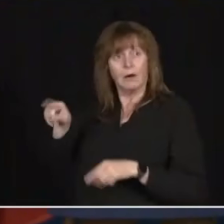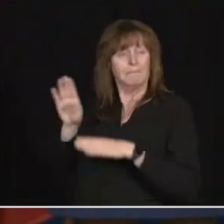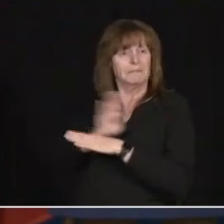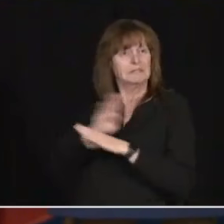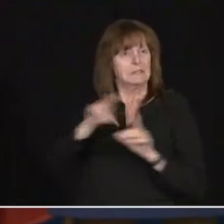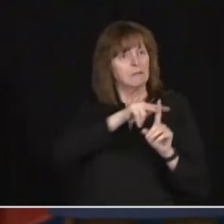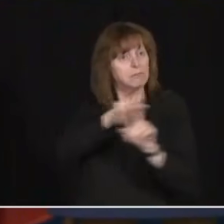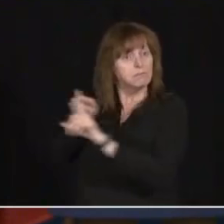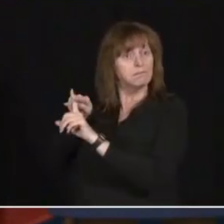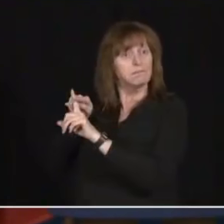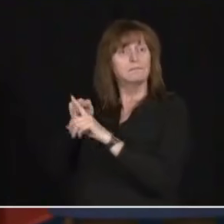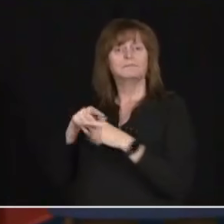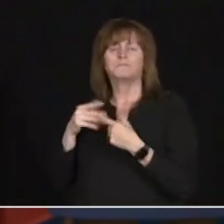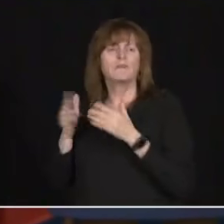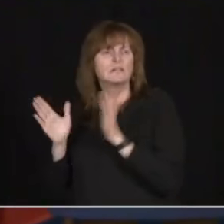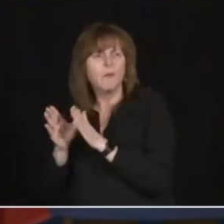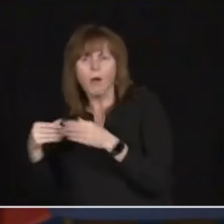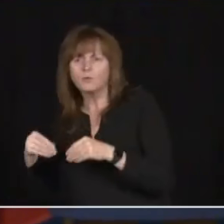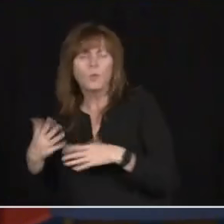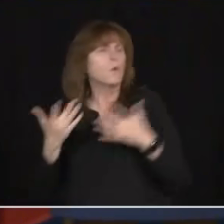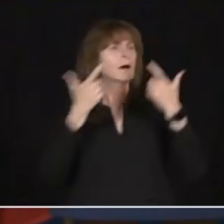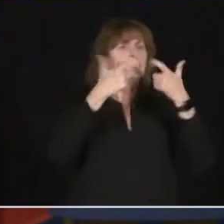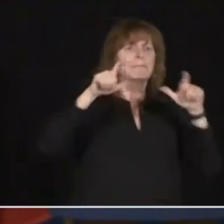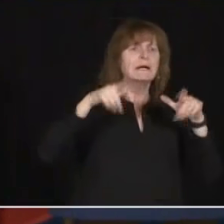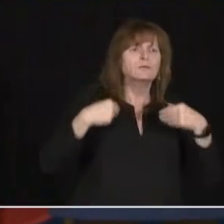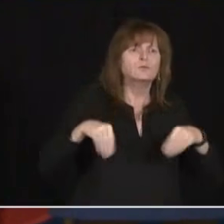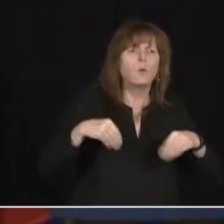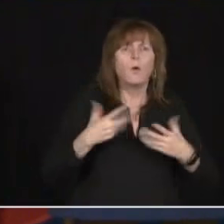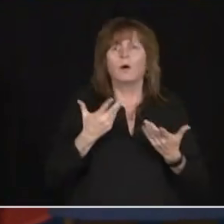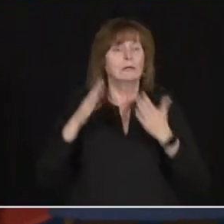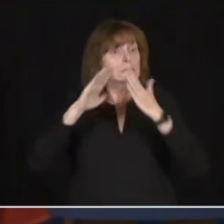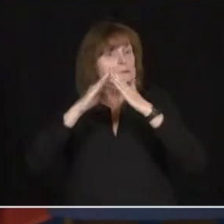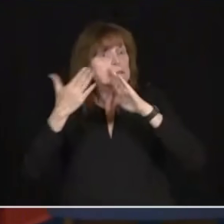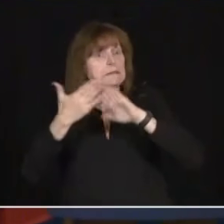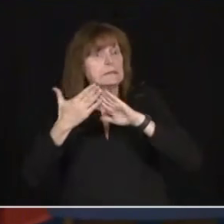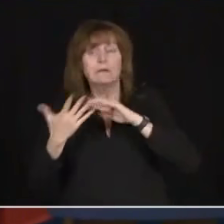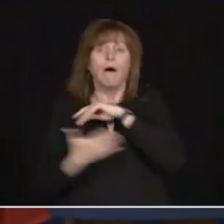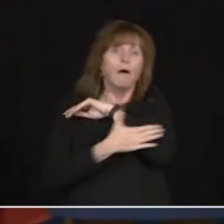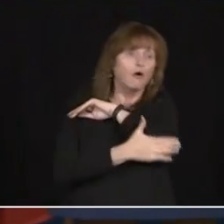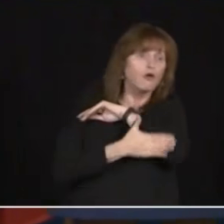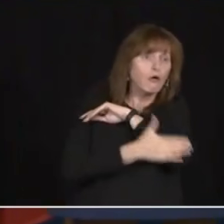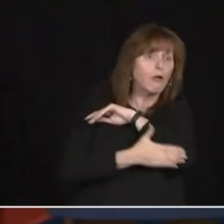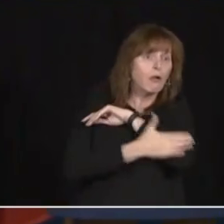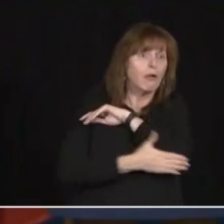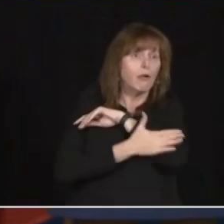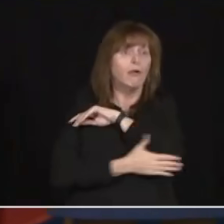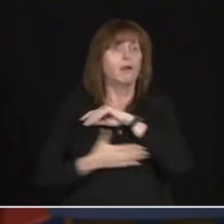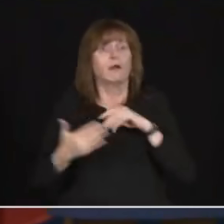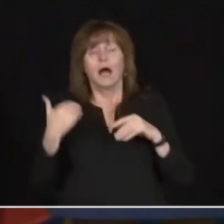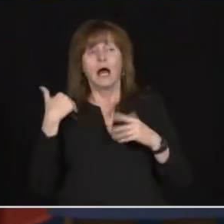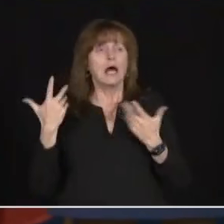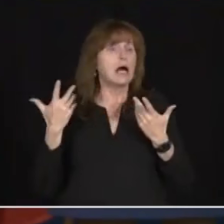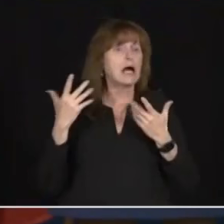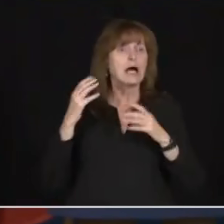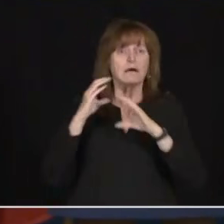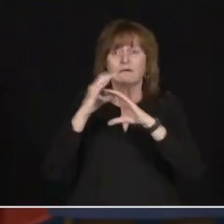broader reopening strategies. The LCBCO has extensive logistics and ware house operations. Among other things